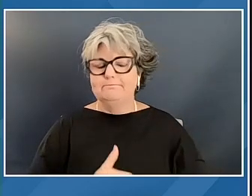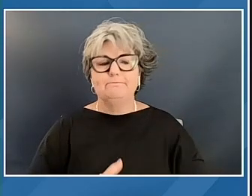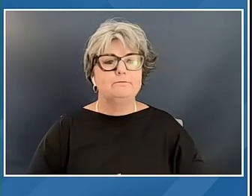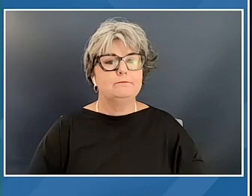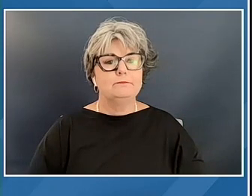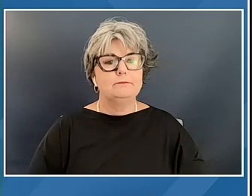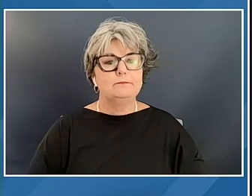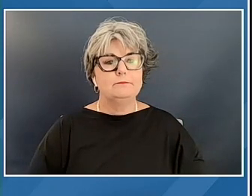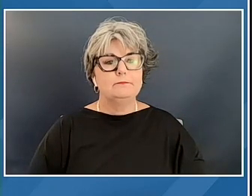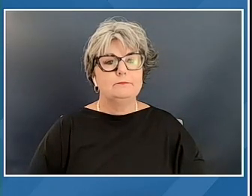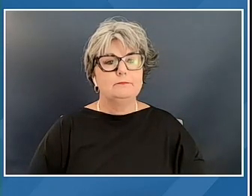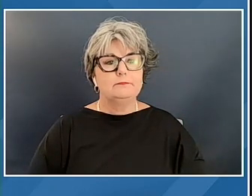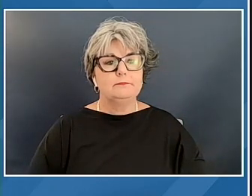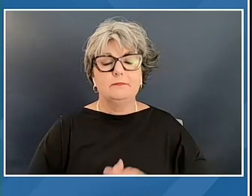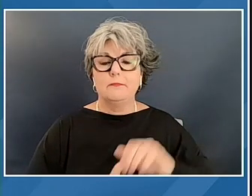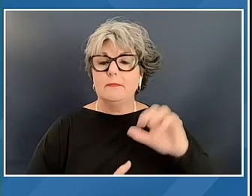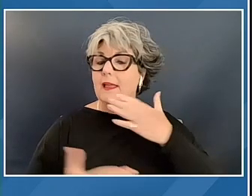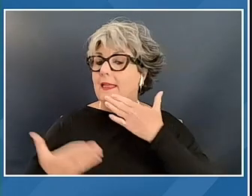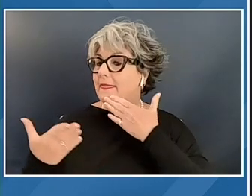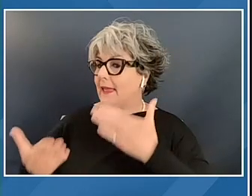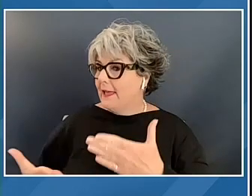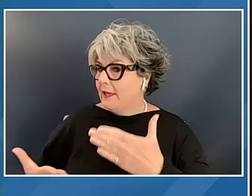Thank you, Tamy, for that discussion.